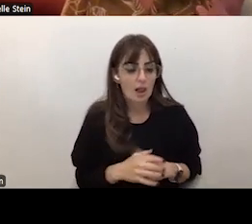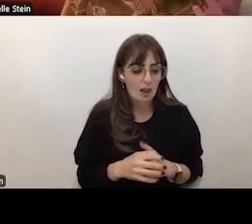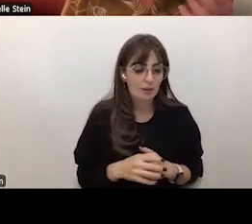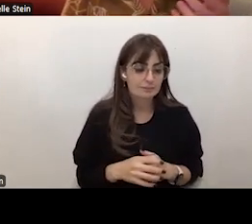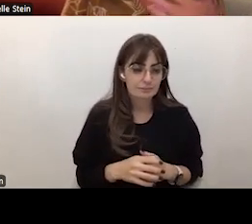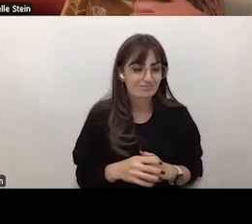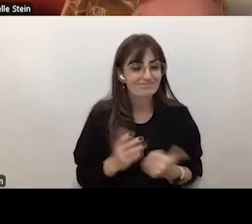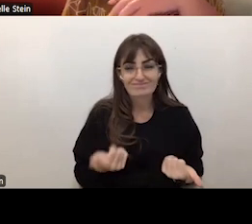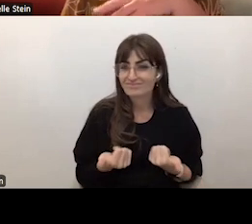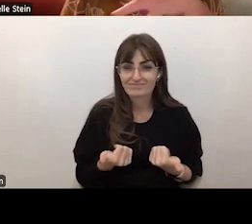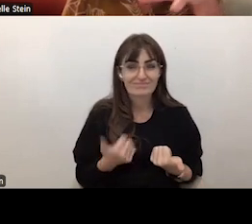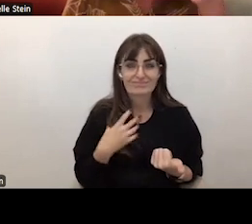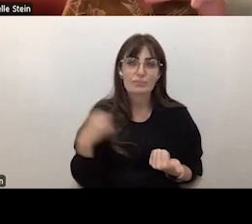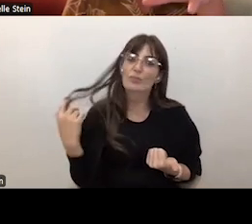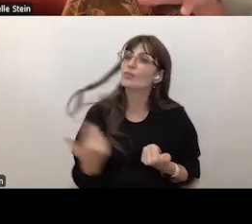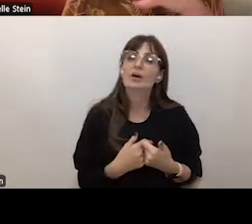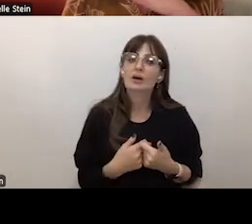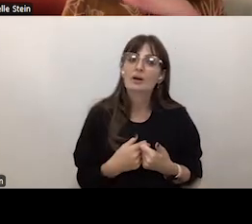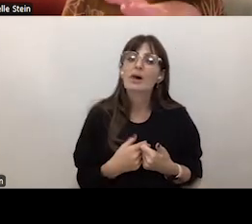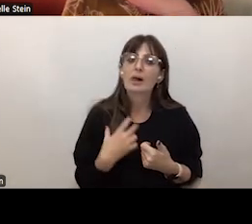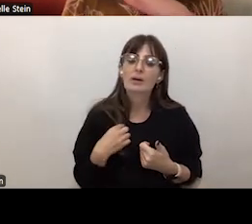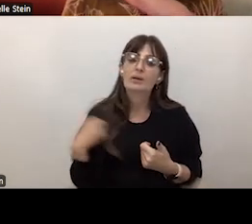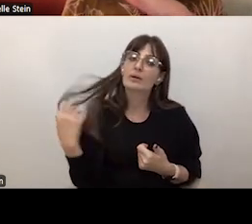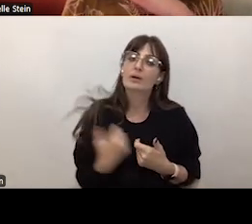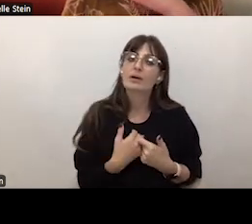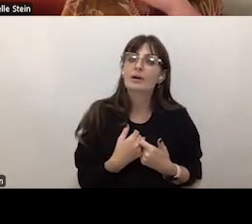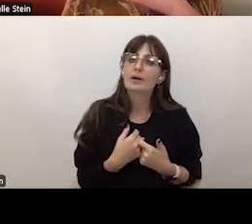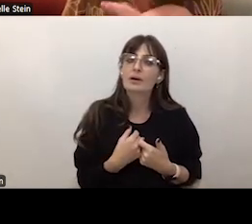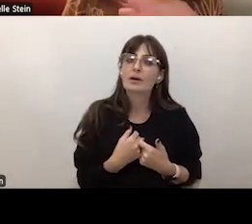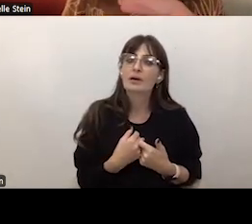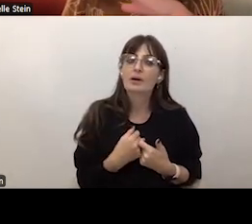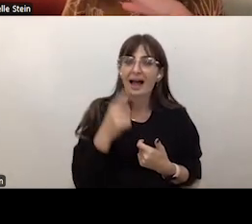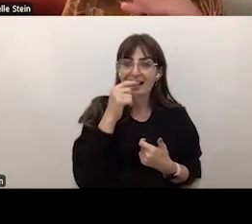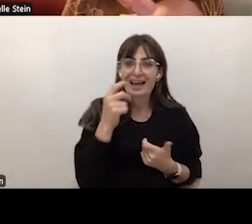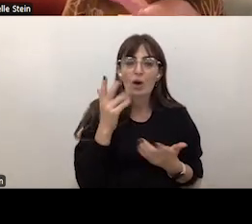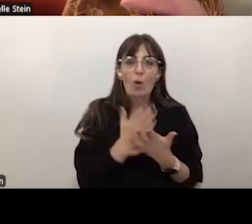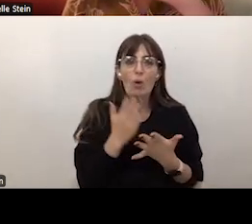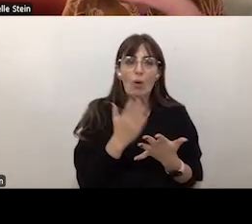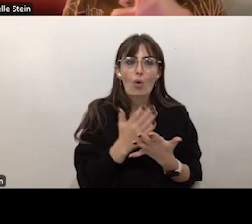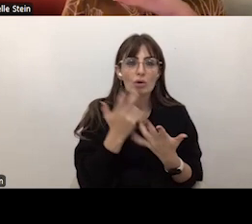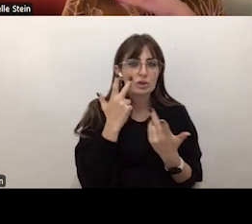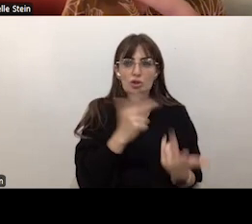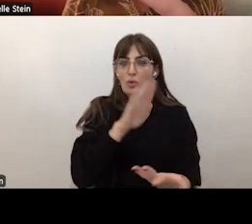Really nice. And it can transform or it can turn quite generic communications into something that